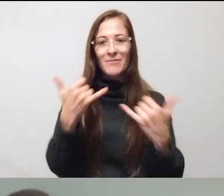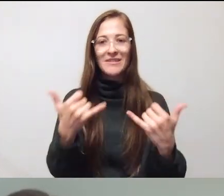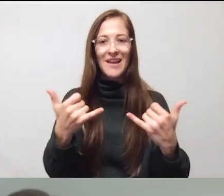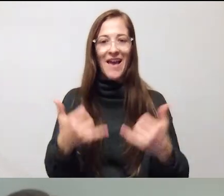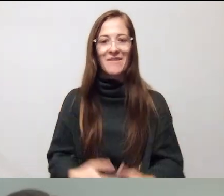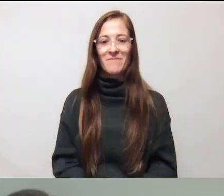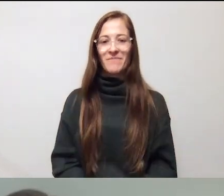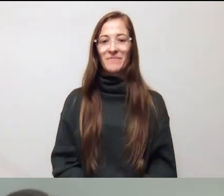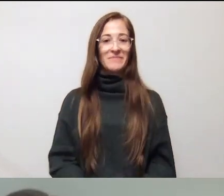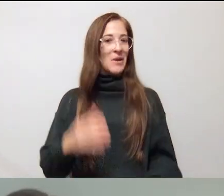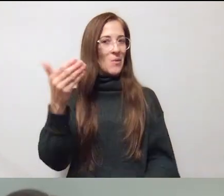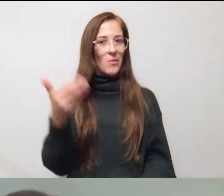You're very welcome. Thanks for having me.